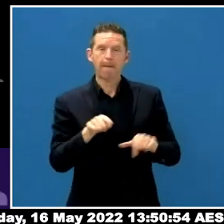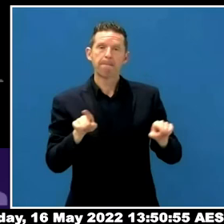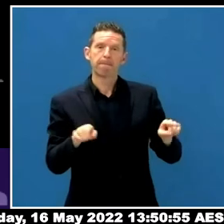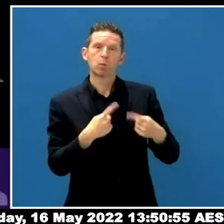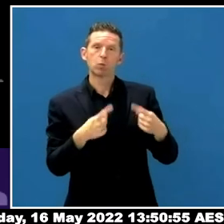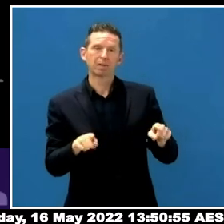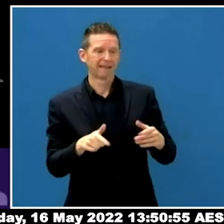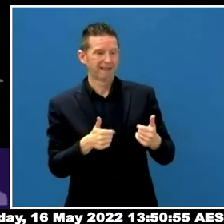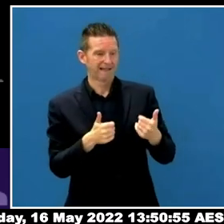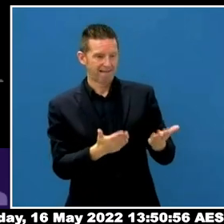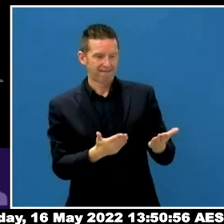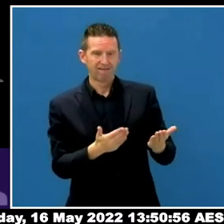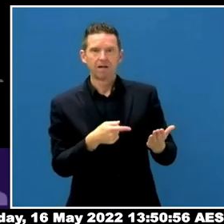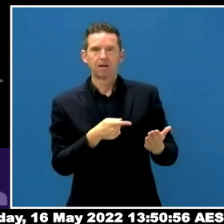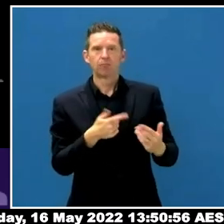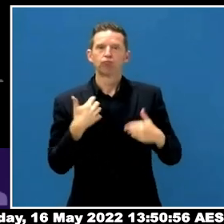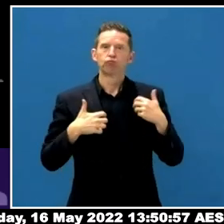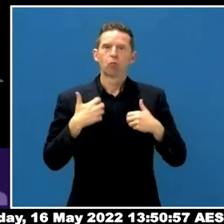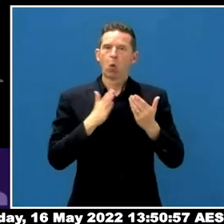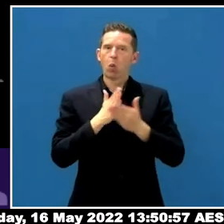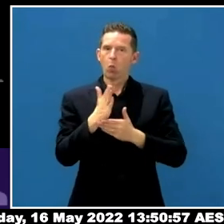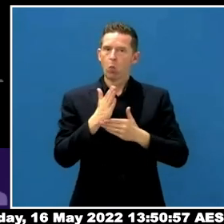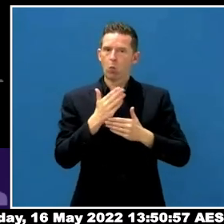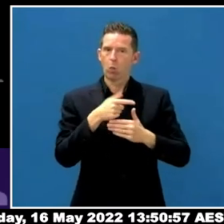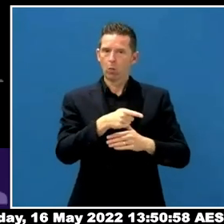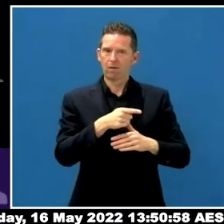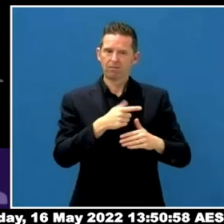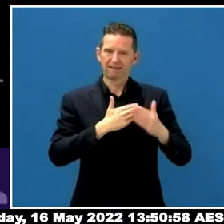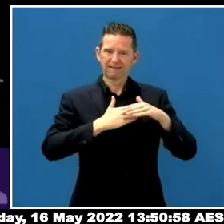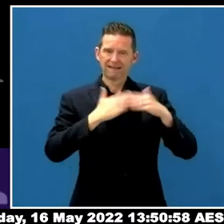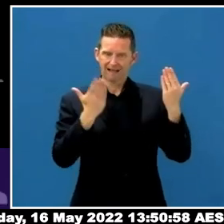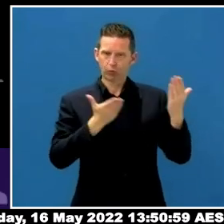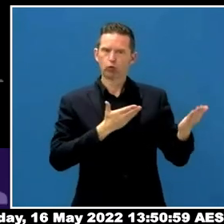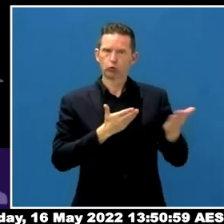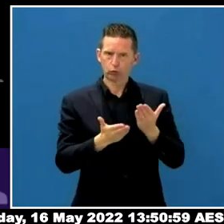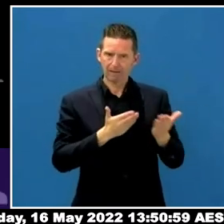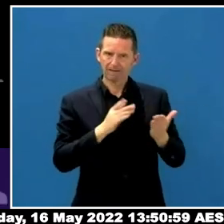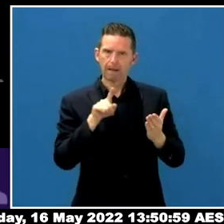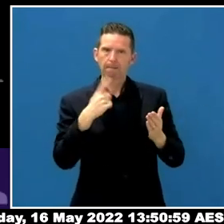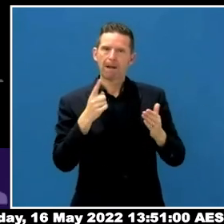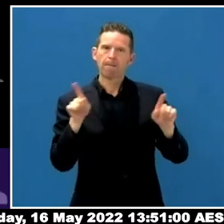therapy program but provided by a music therapist; is that right? That's correct.